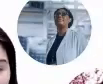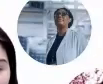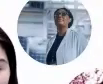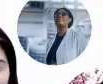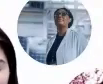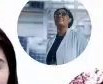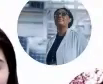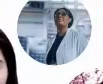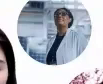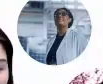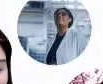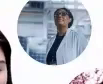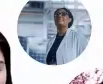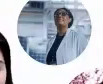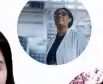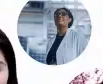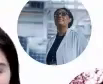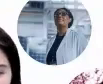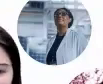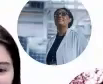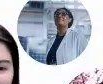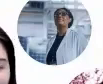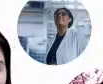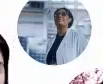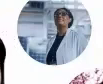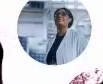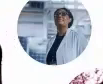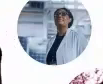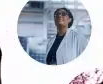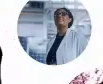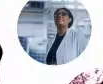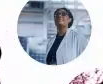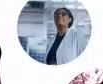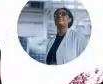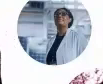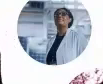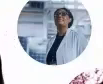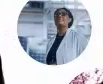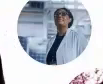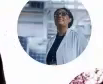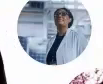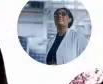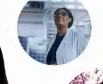workshop to help you master engaging and impactful poster presentations.